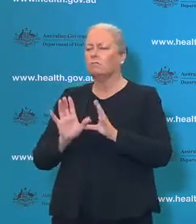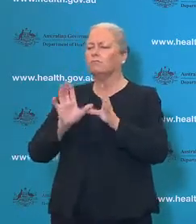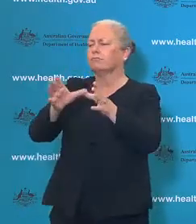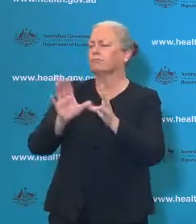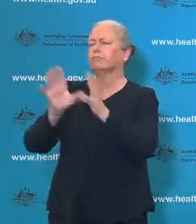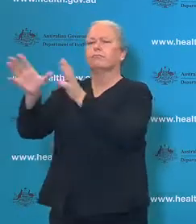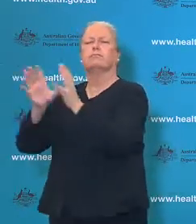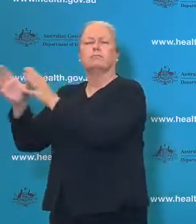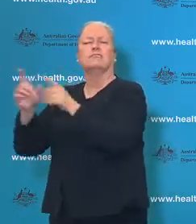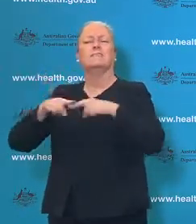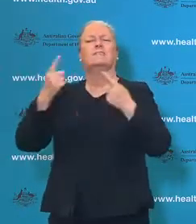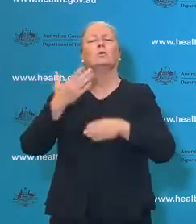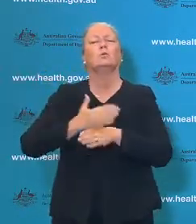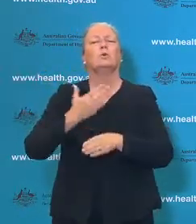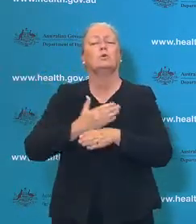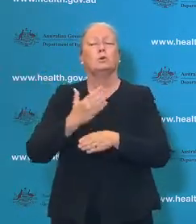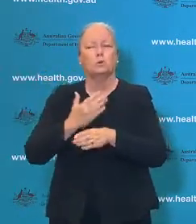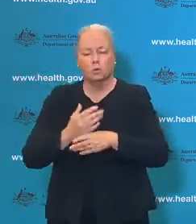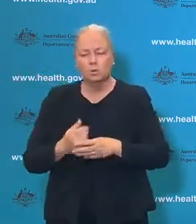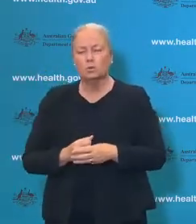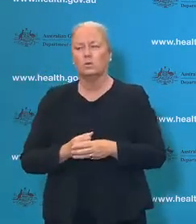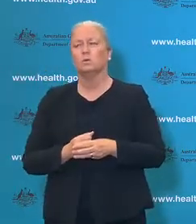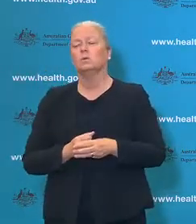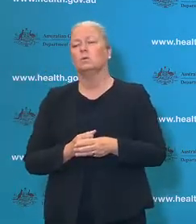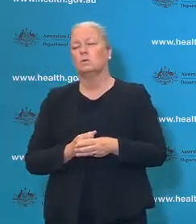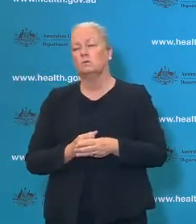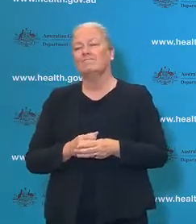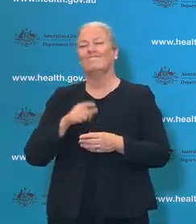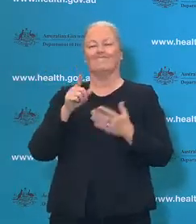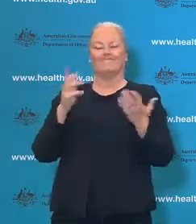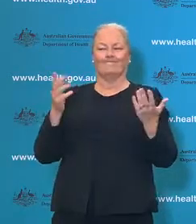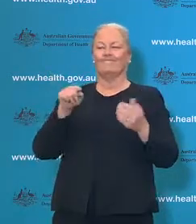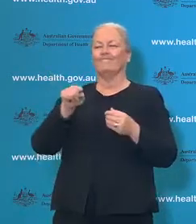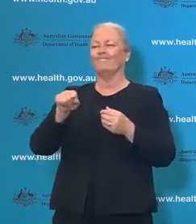will include people working in the state control centre doing planning logistics